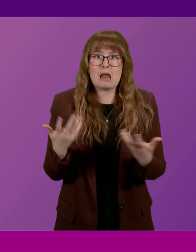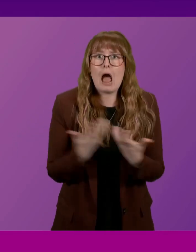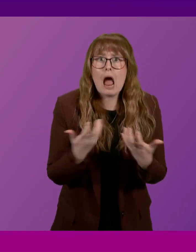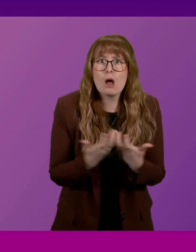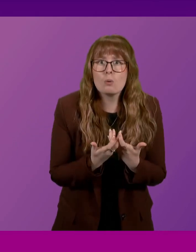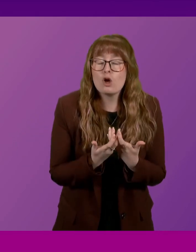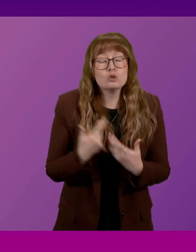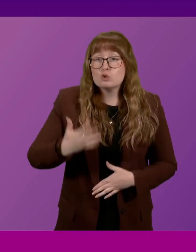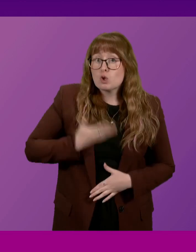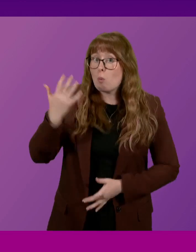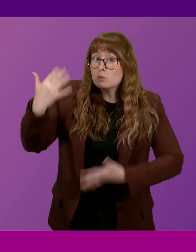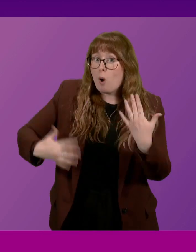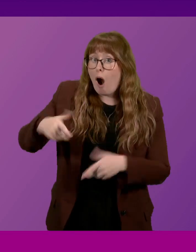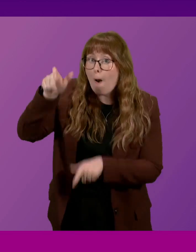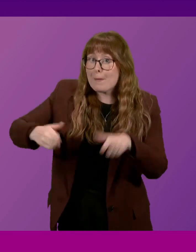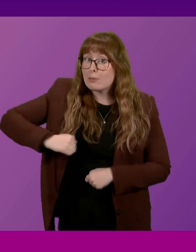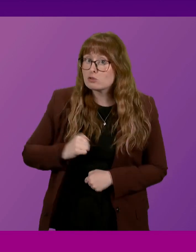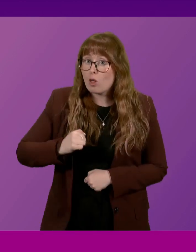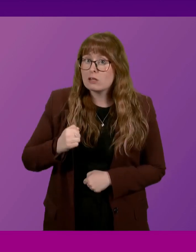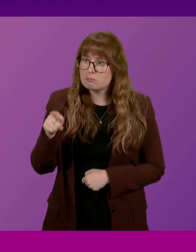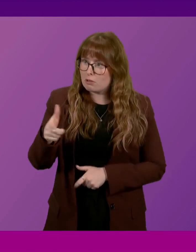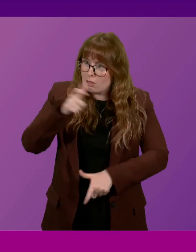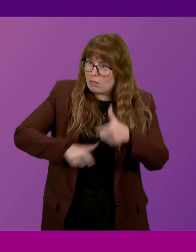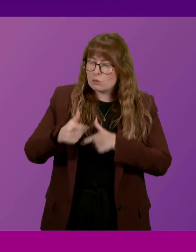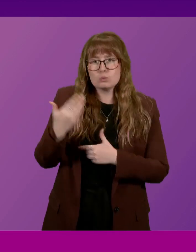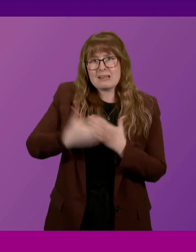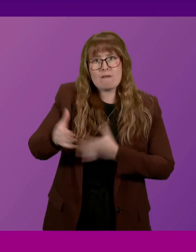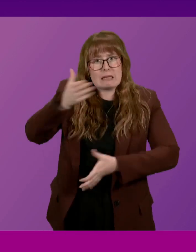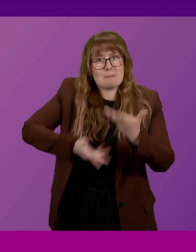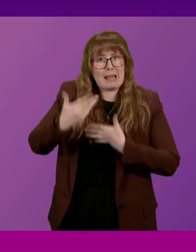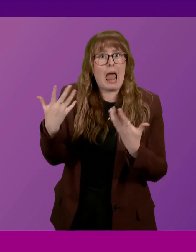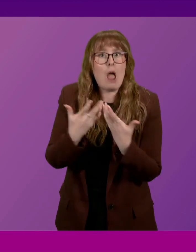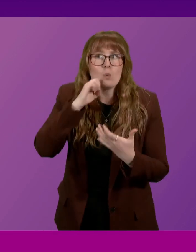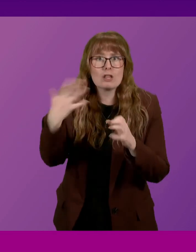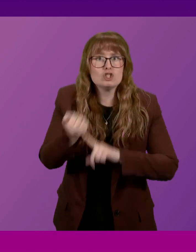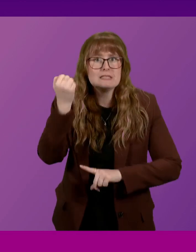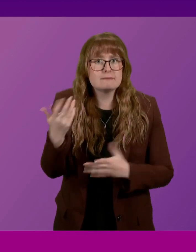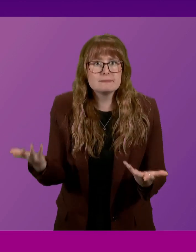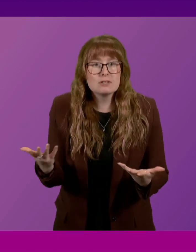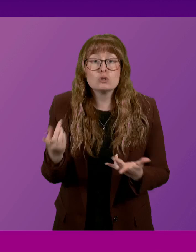harming the people of Scotland. They do not tell us the hard realities. If the Conservative Party